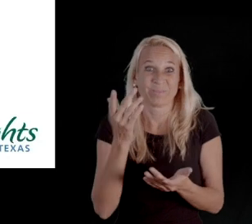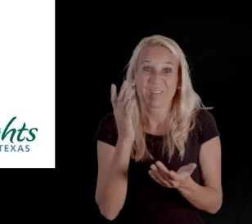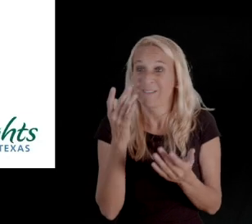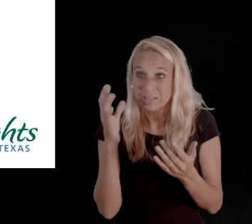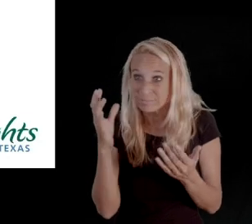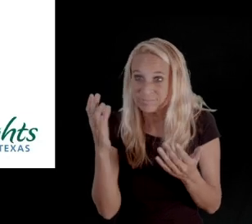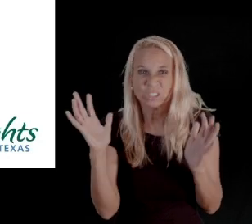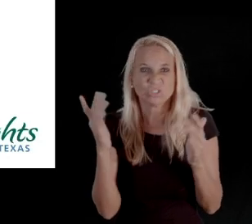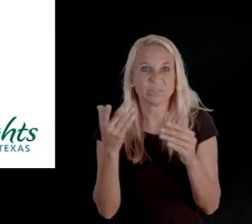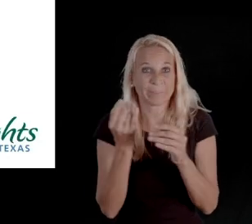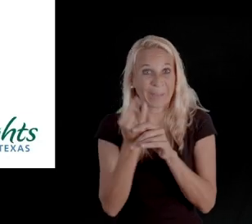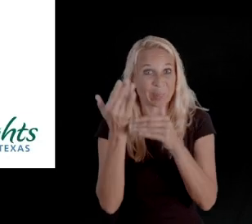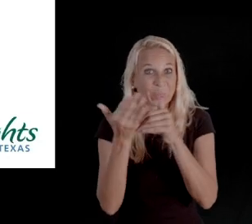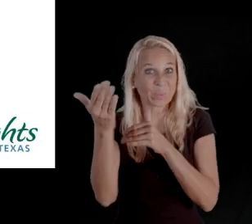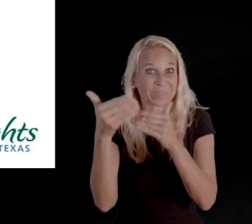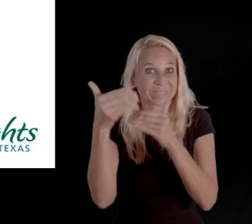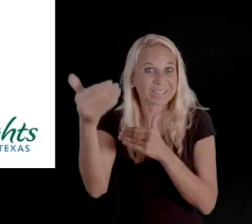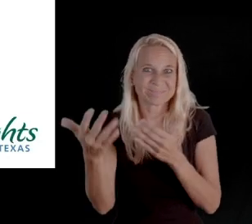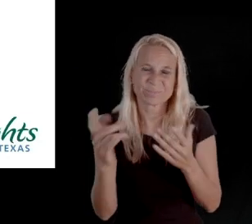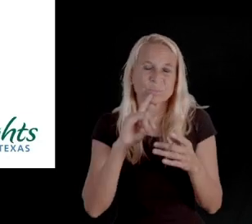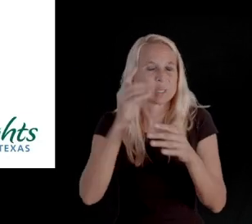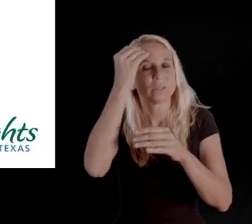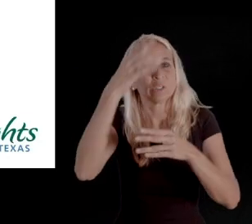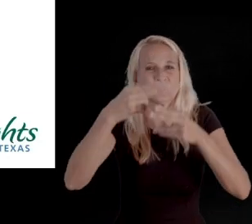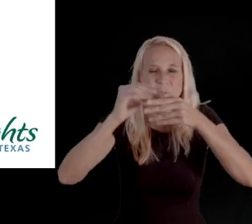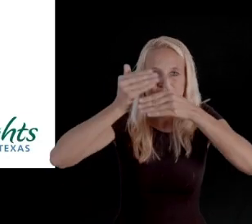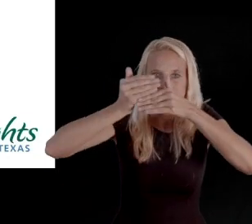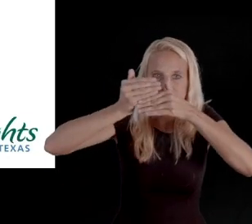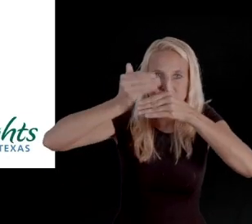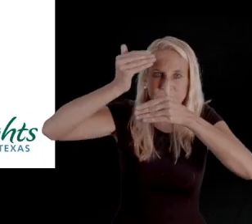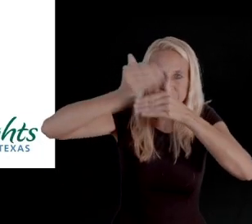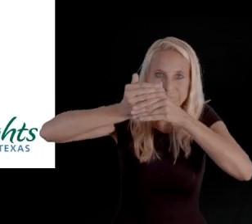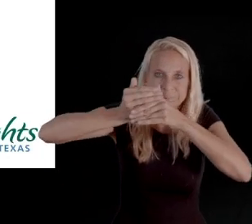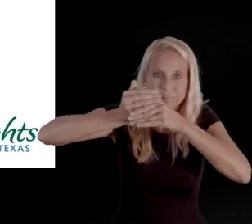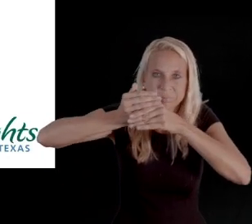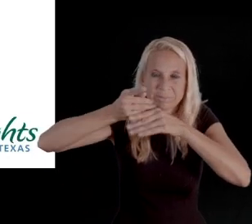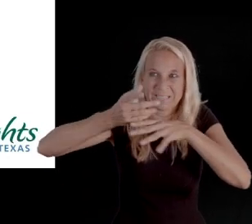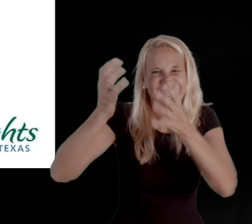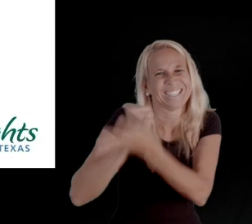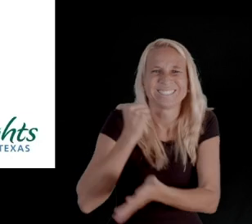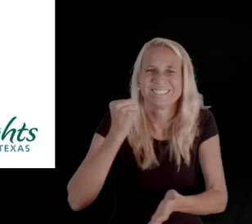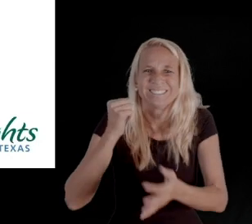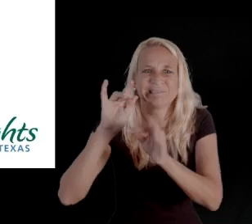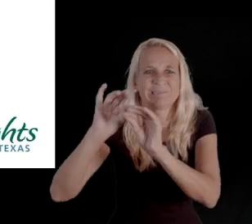Although chances are if it's a very short window that they might consider not going through it because the hearing